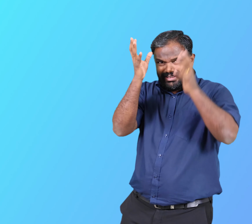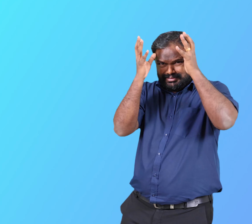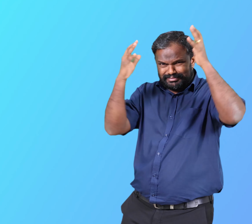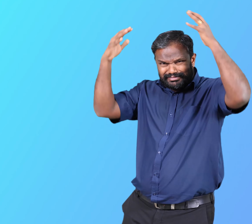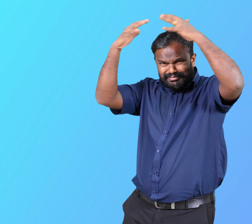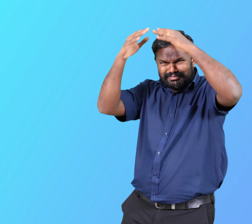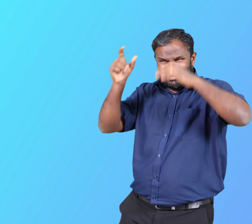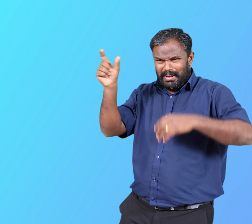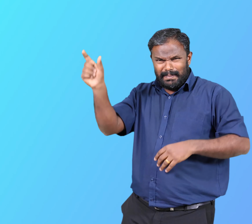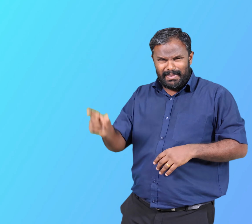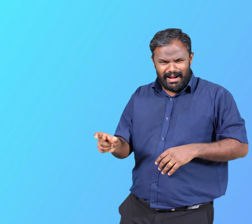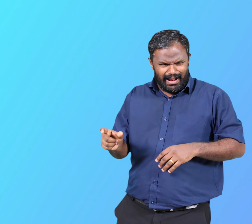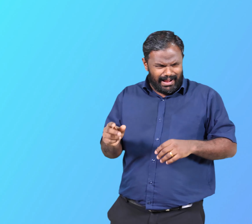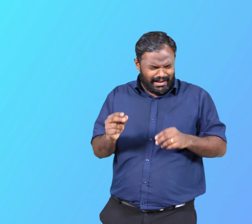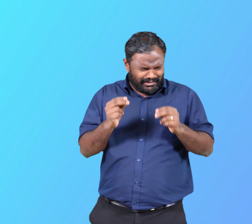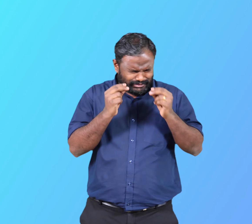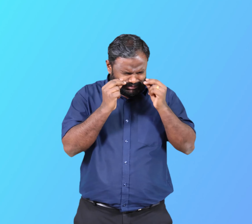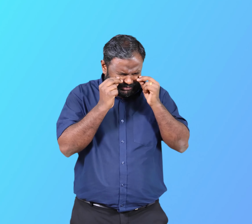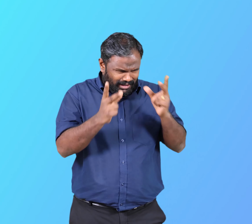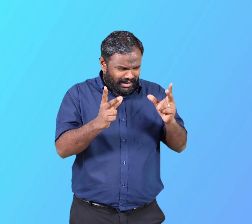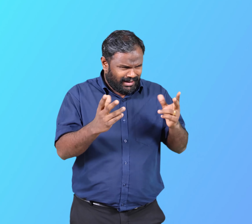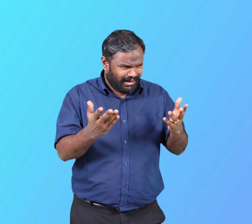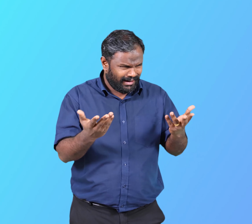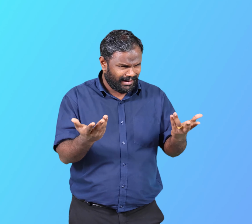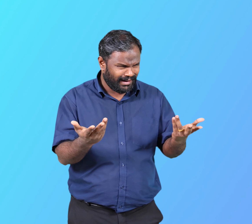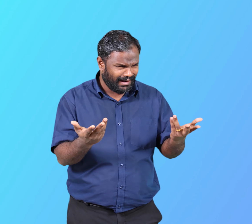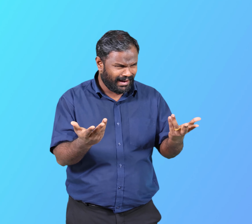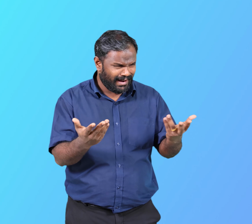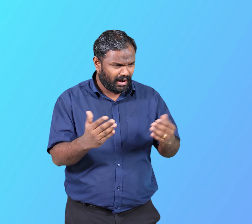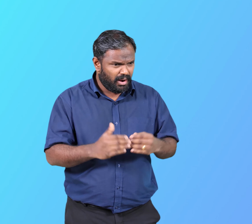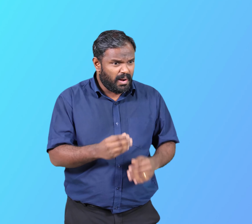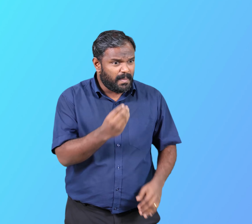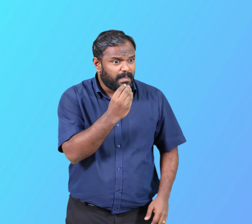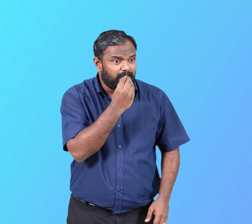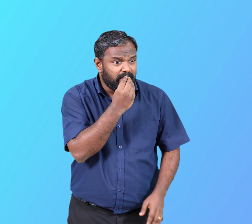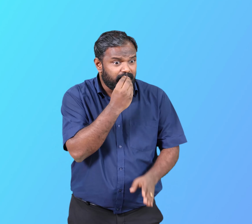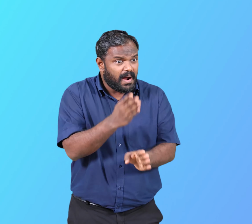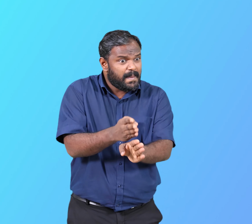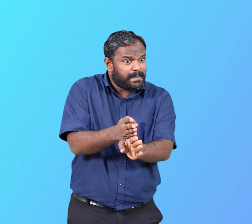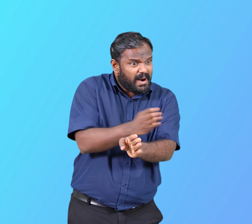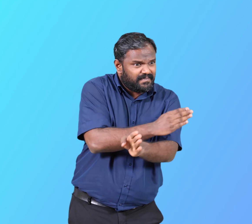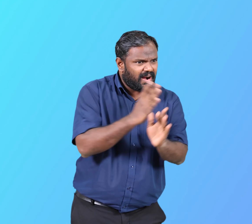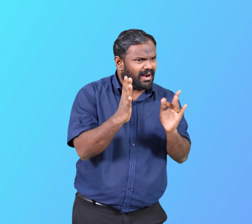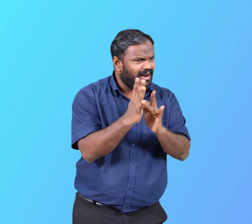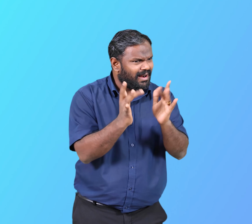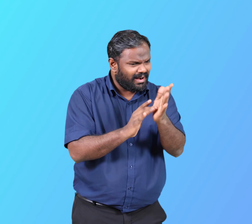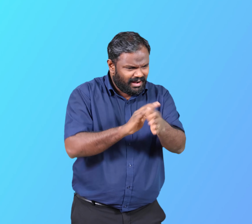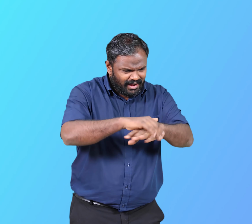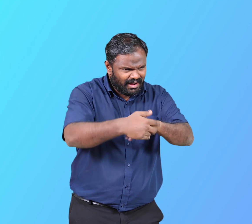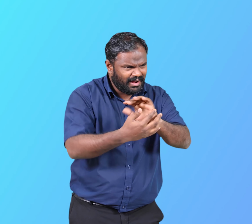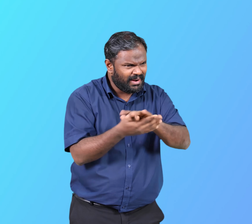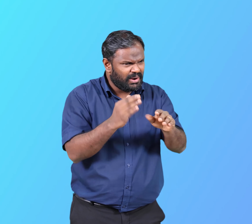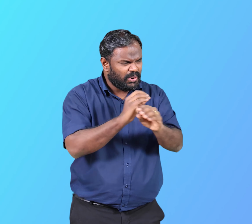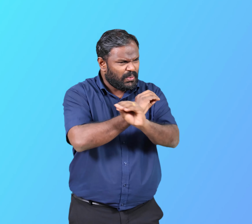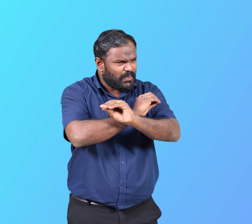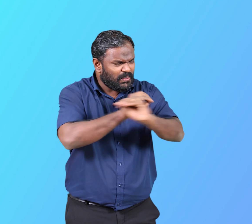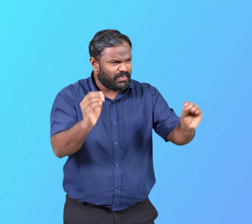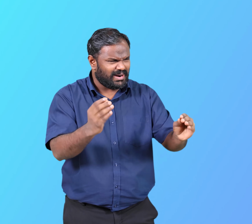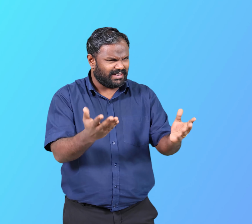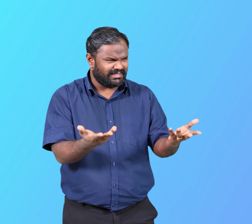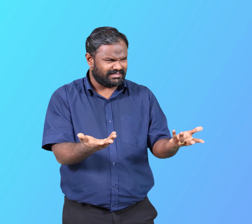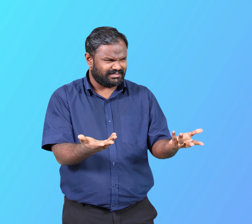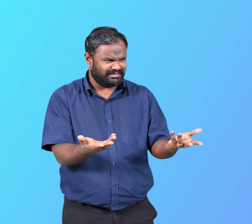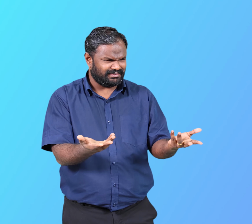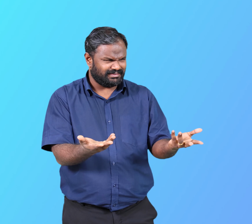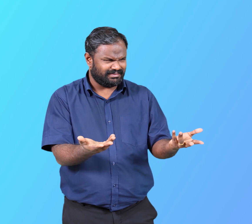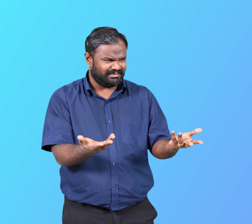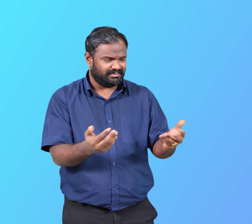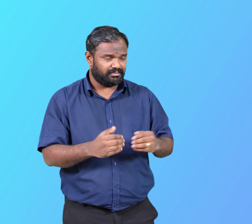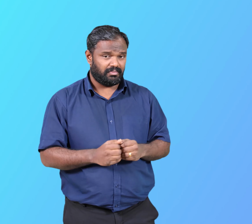But the Pharisee was surprised when he saw that Jesus did not wash before the meal.